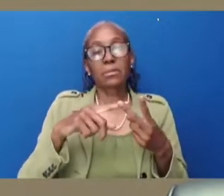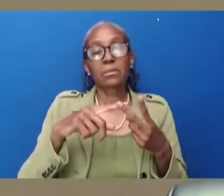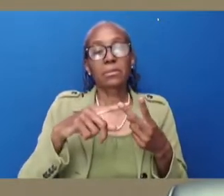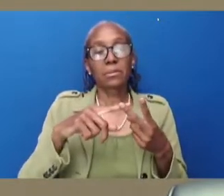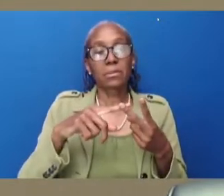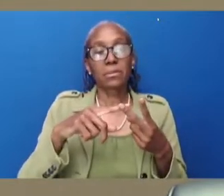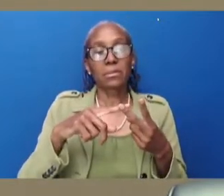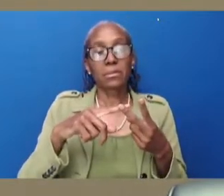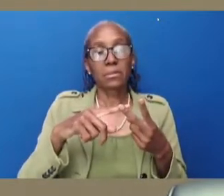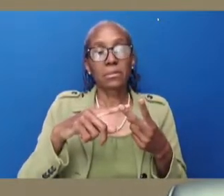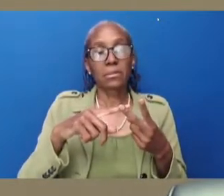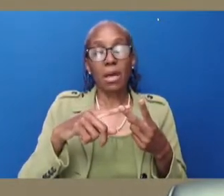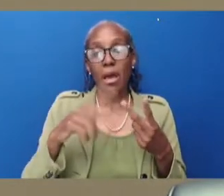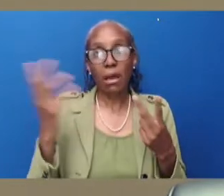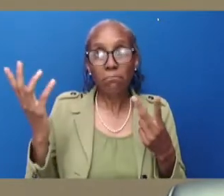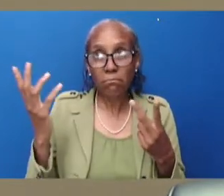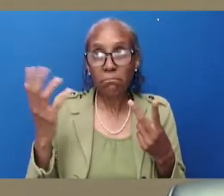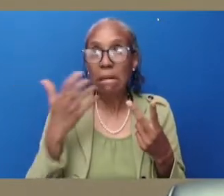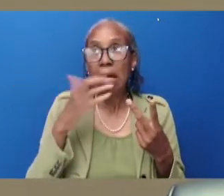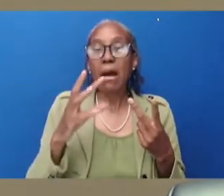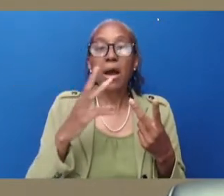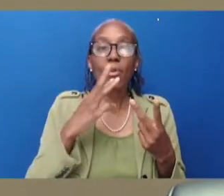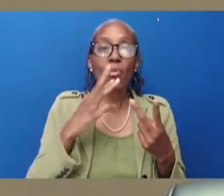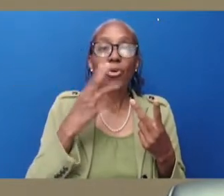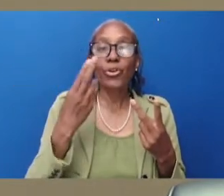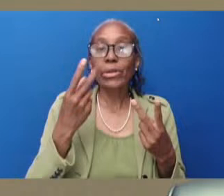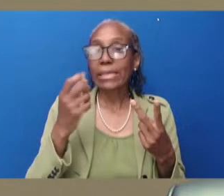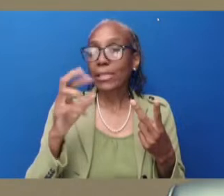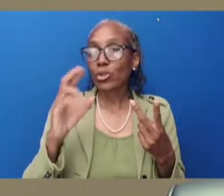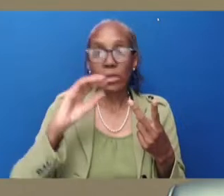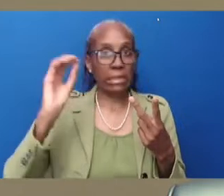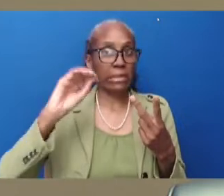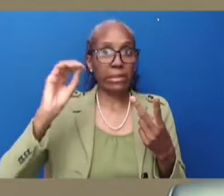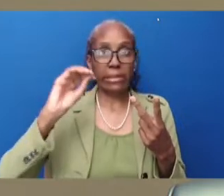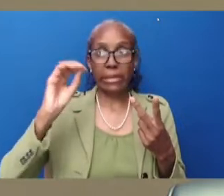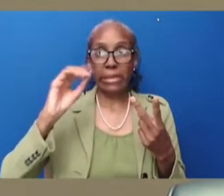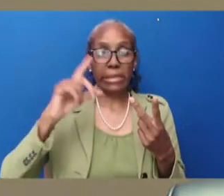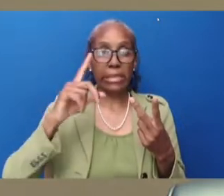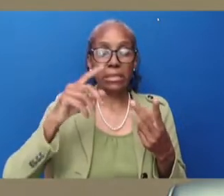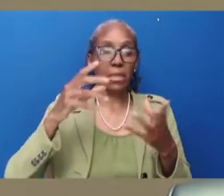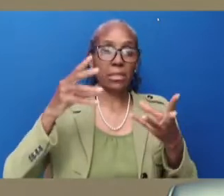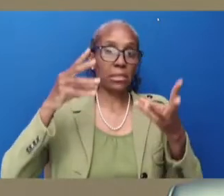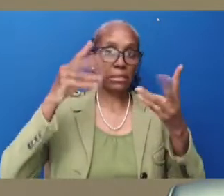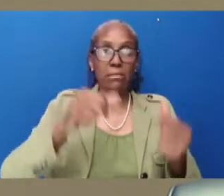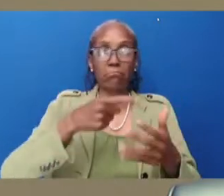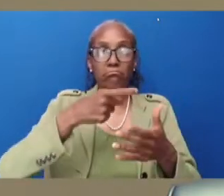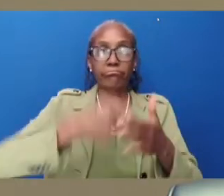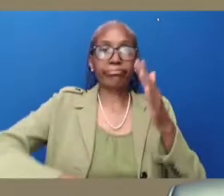THEIR HOME?